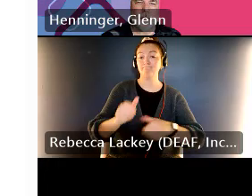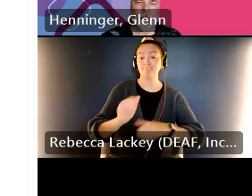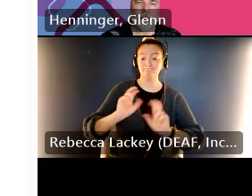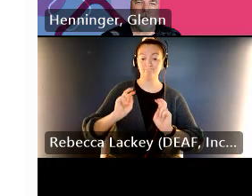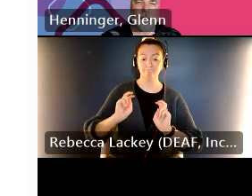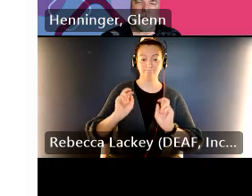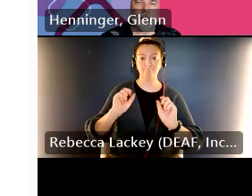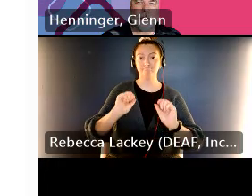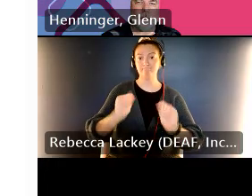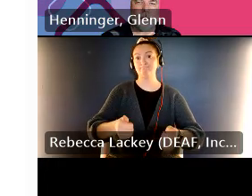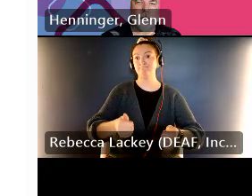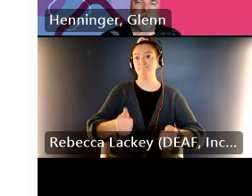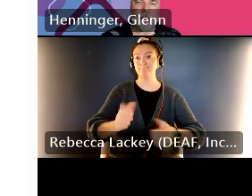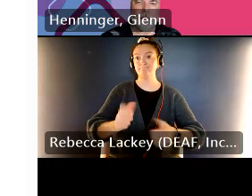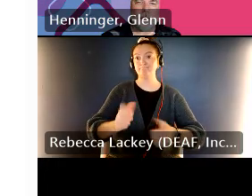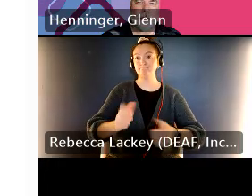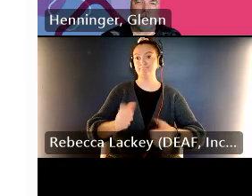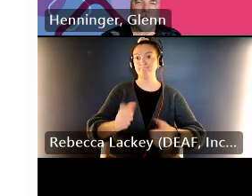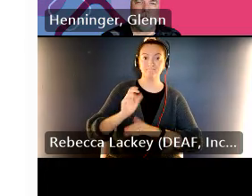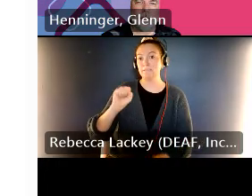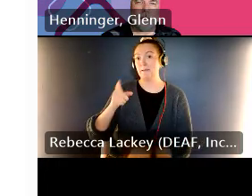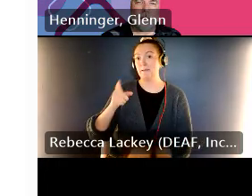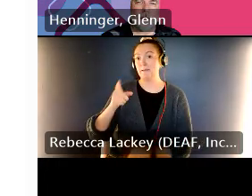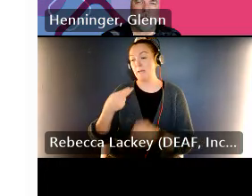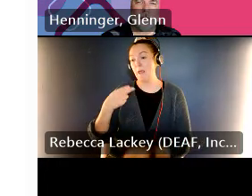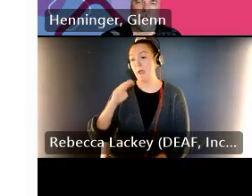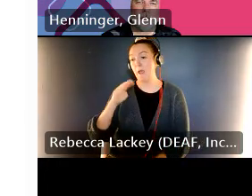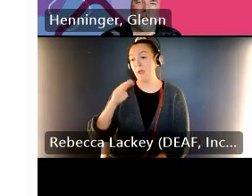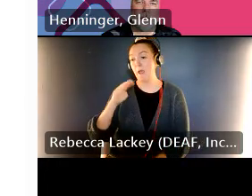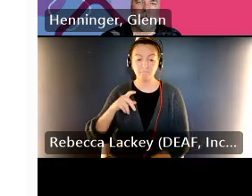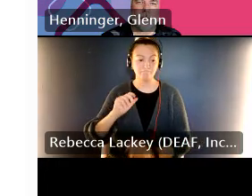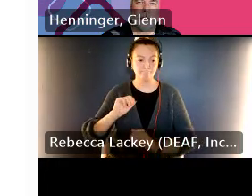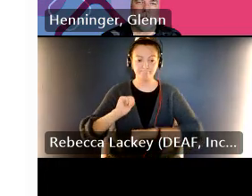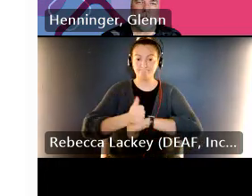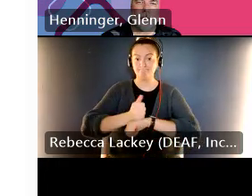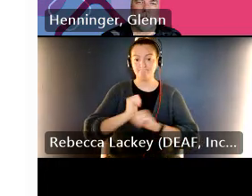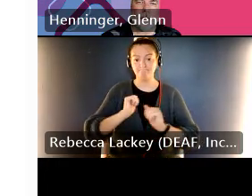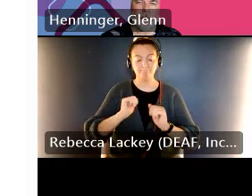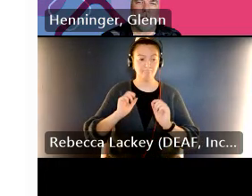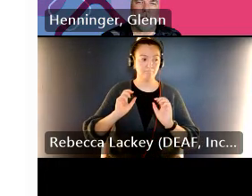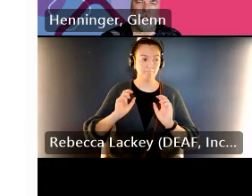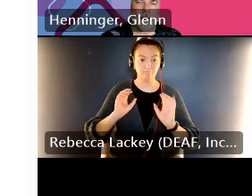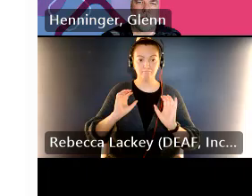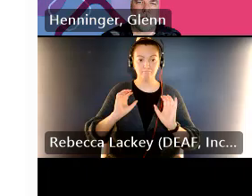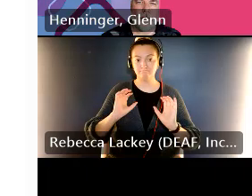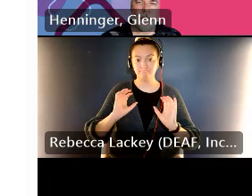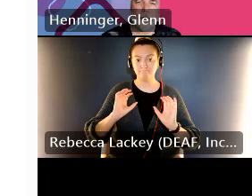along selected subdivision roads to slow vehicle speeds and create a safer